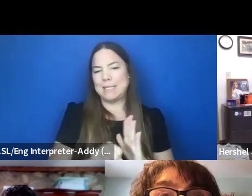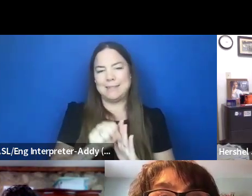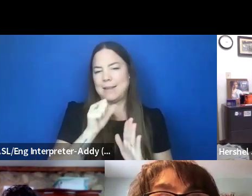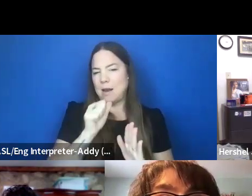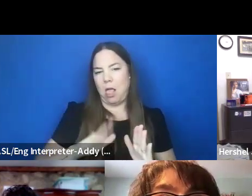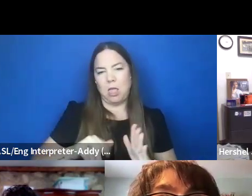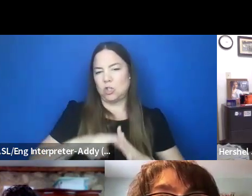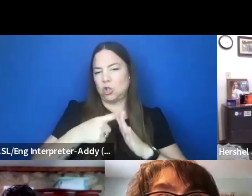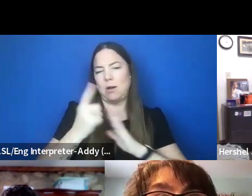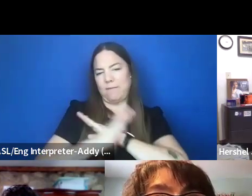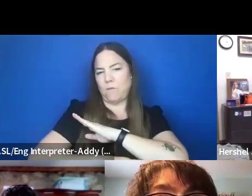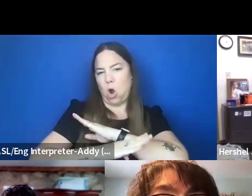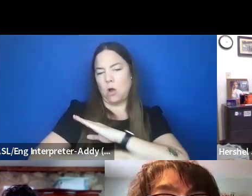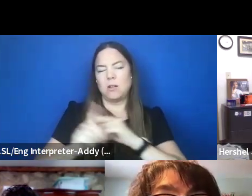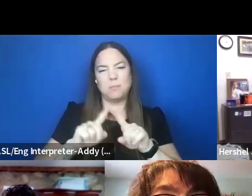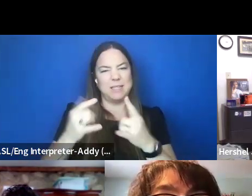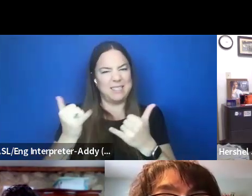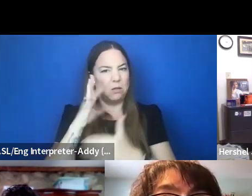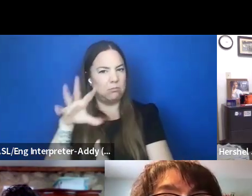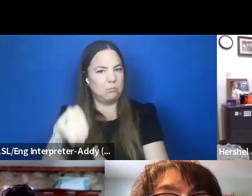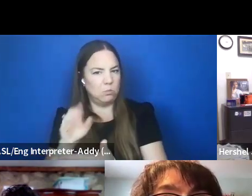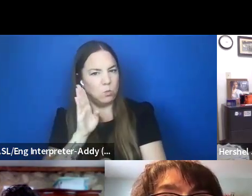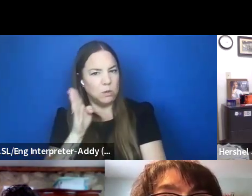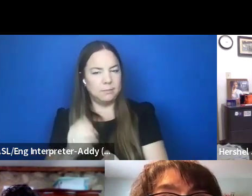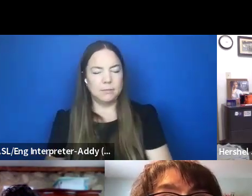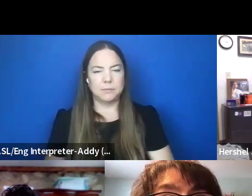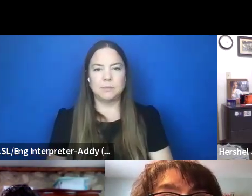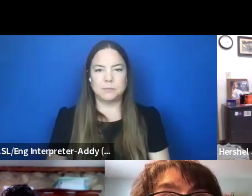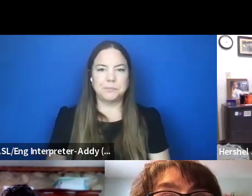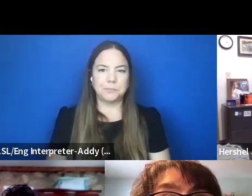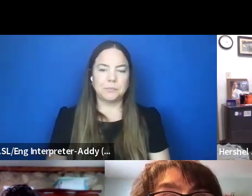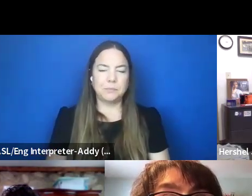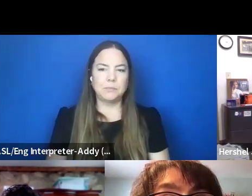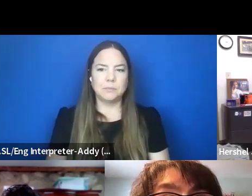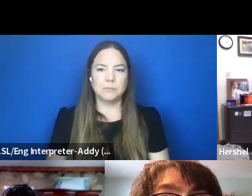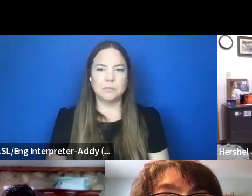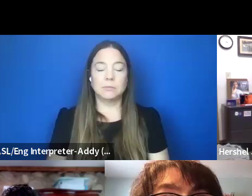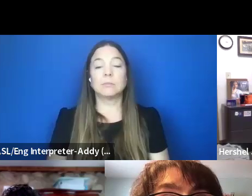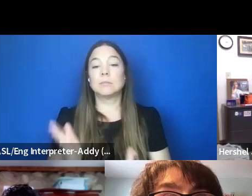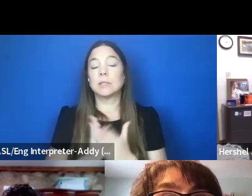Don Dew: Right. Adeleigh Belyeu: They'll participate in that. Adeleigh Belyeu: A number of the young people that I